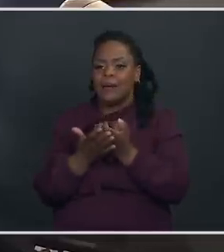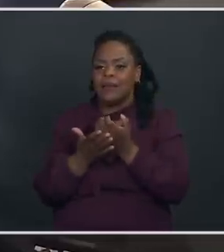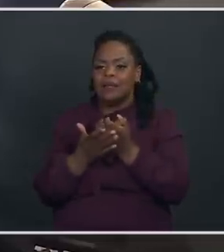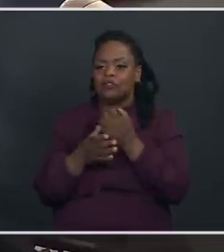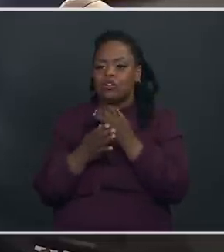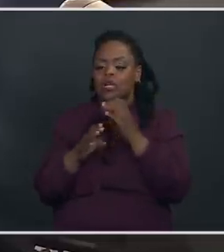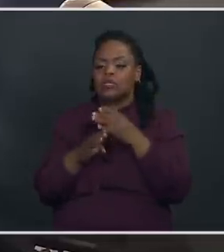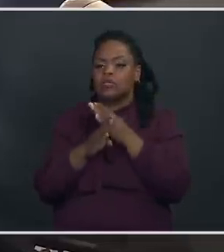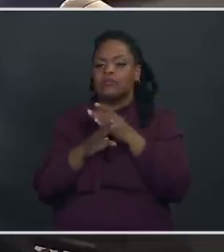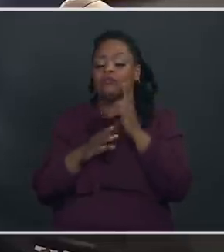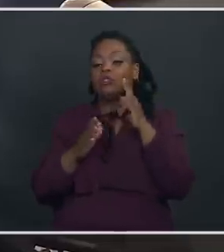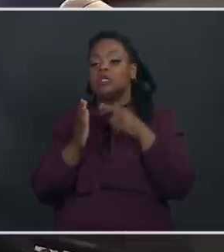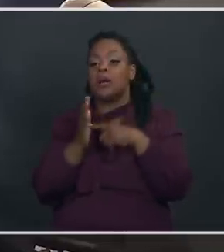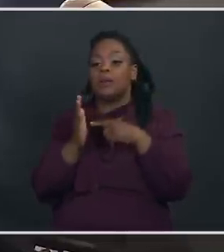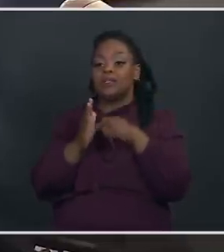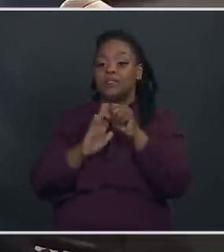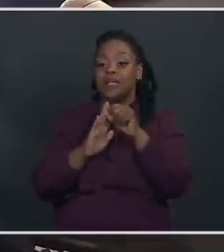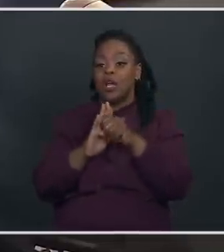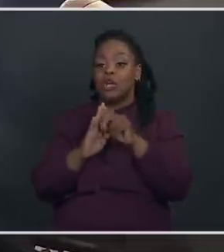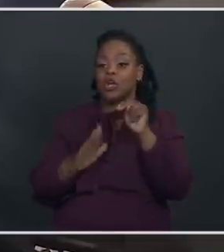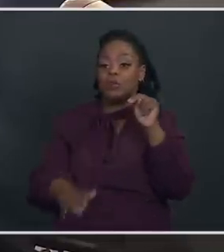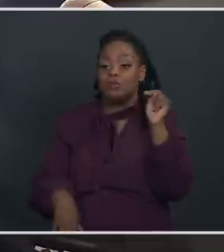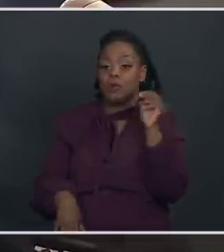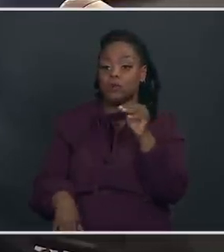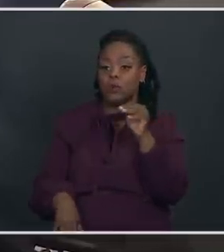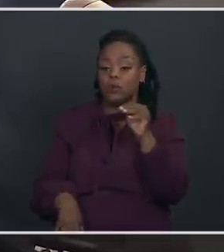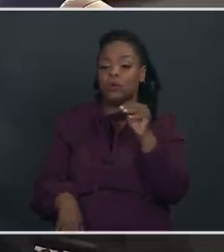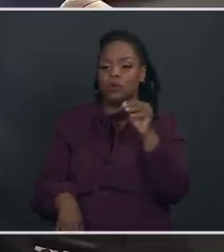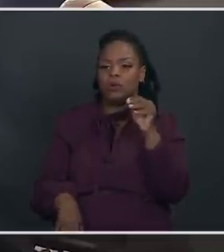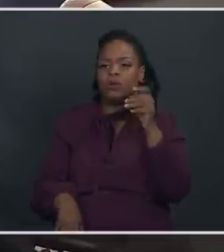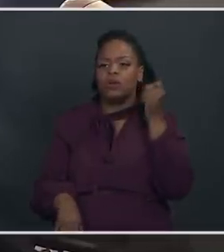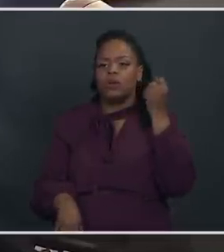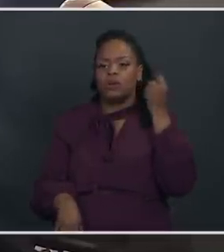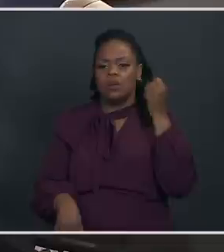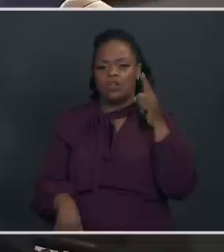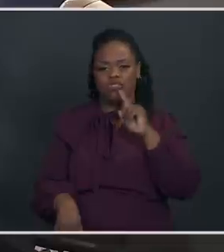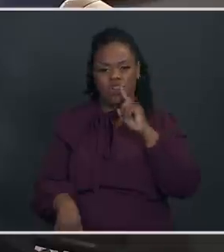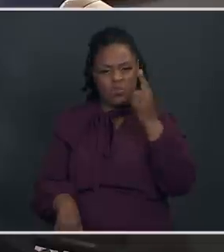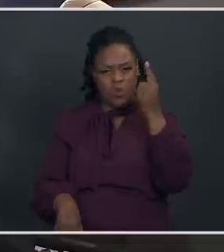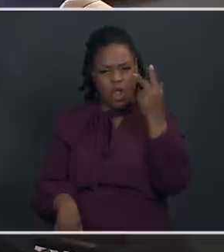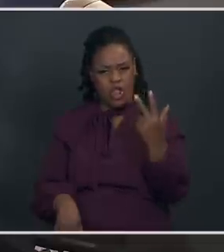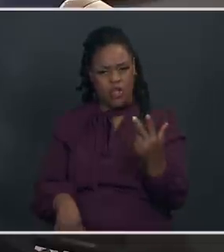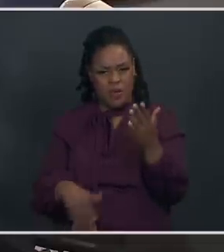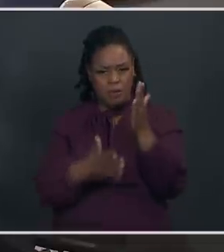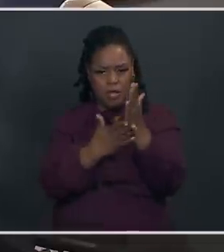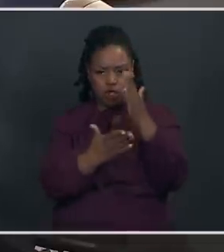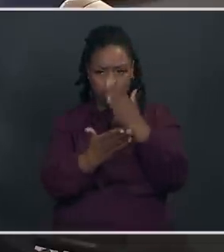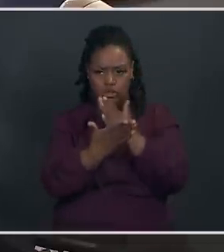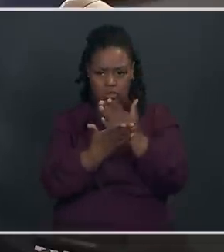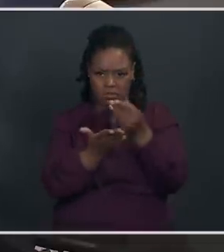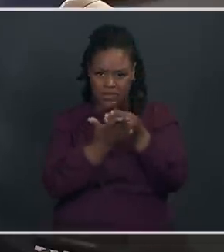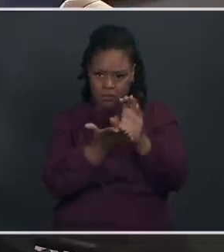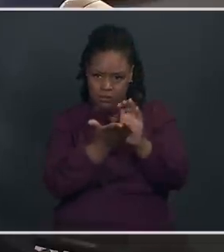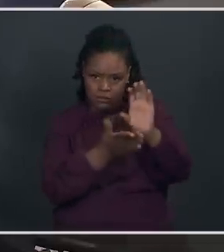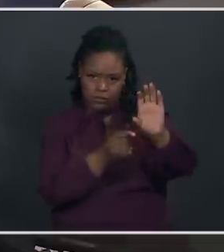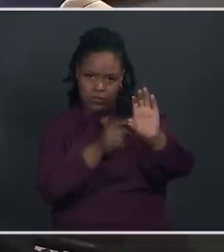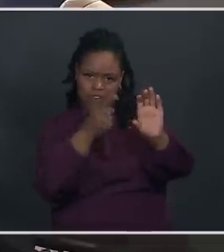where one third of the state's budget is funded by oil and gas. So why not let the country get back on its feet before we do this?